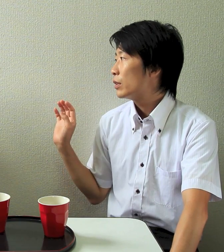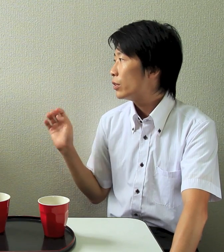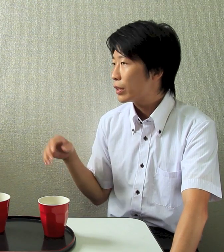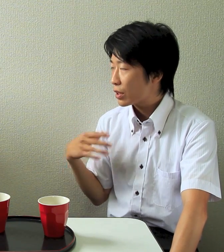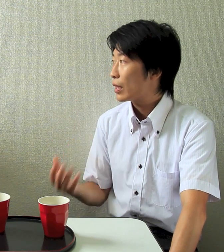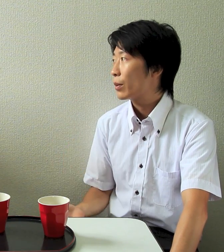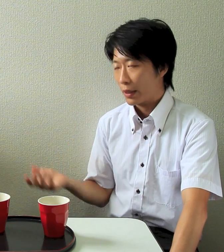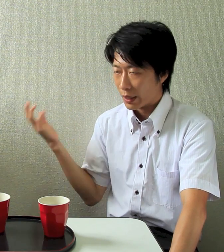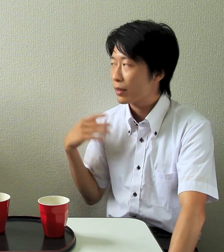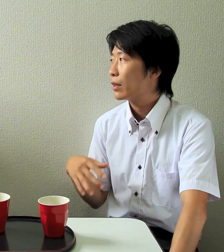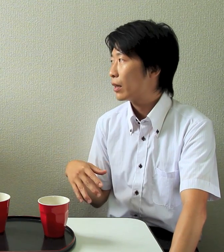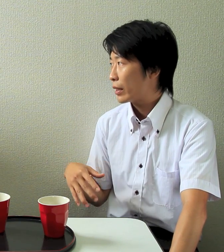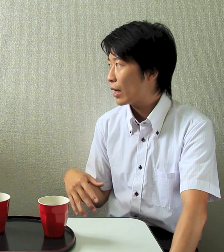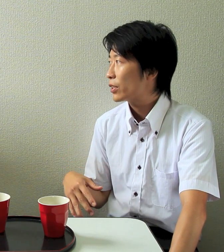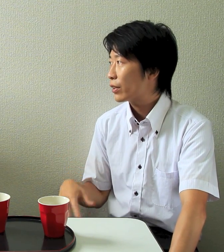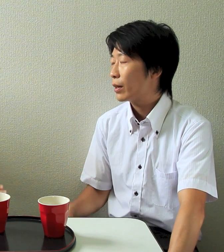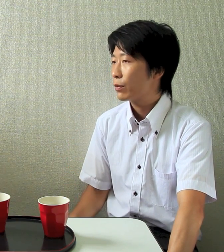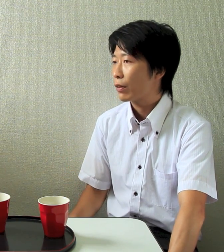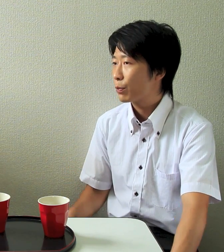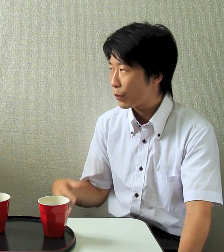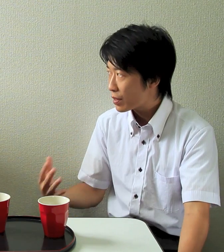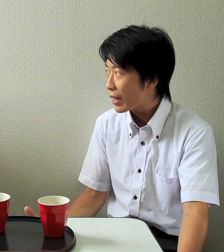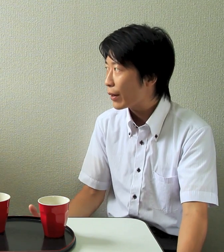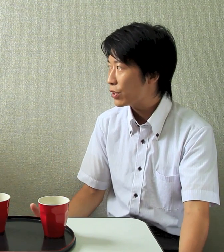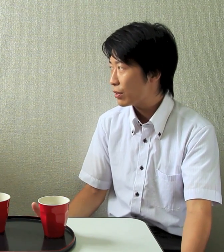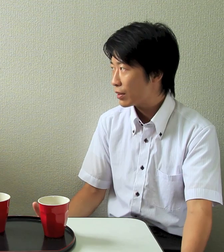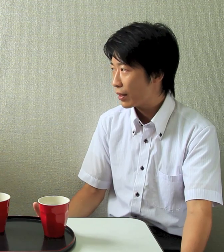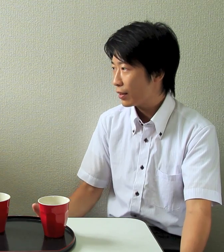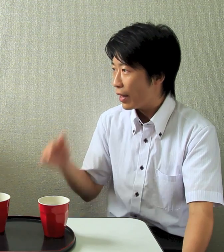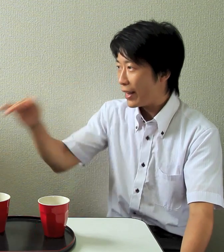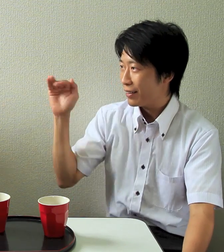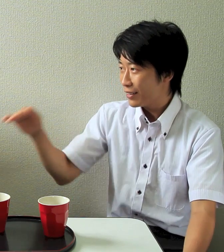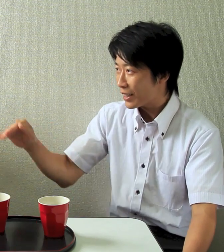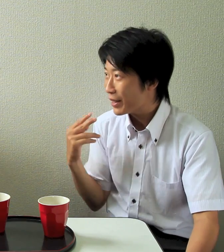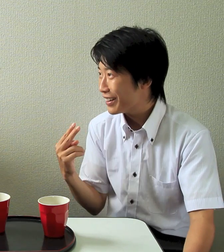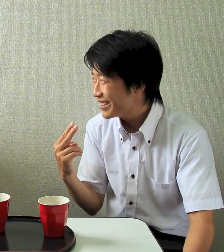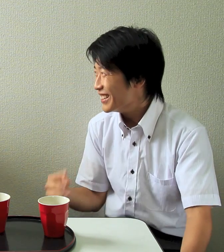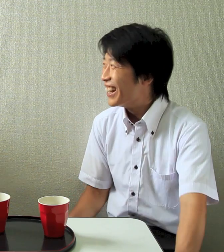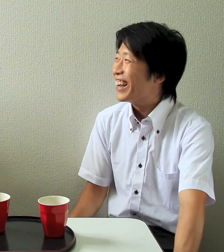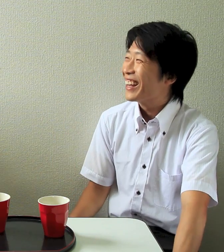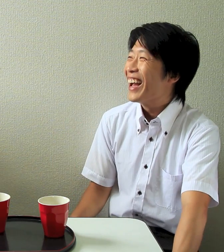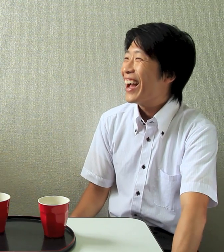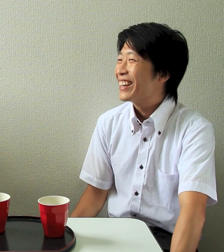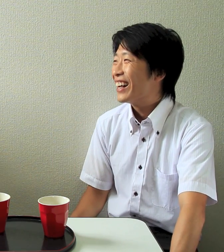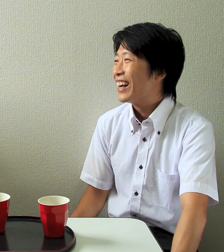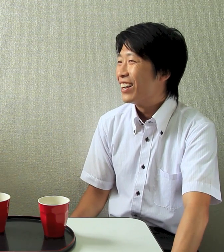you can just say something and they can acknowledge it but with Sign Language, it's like "Hey look at me!"